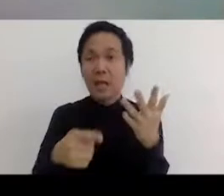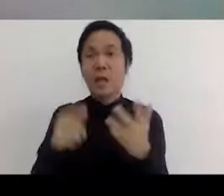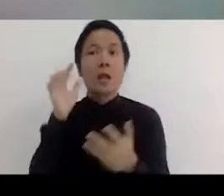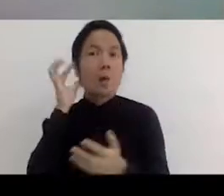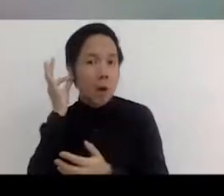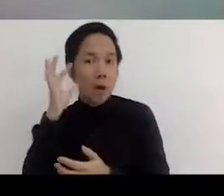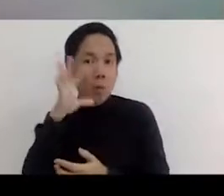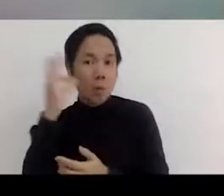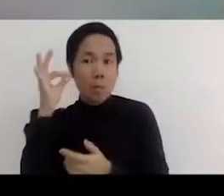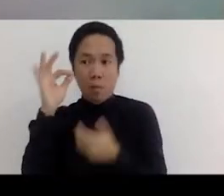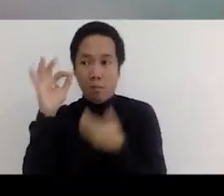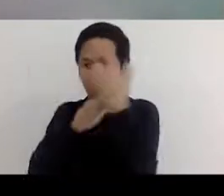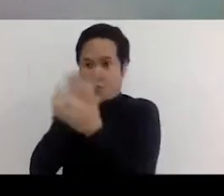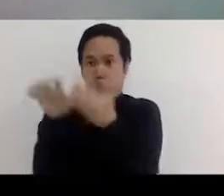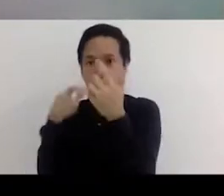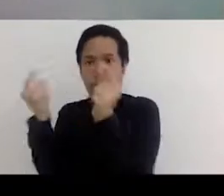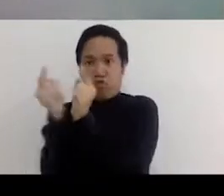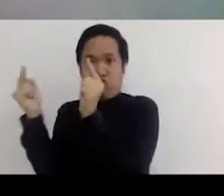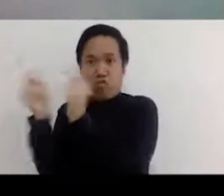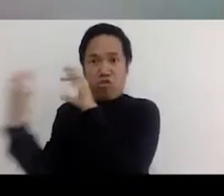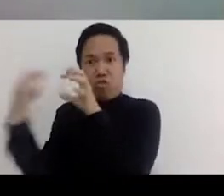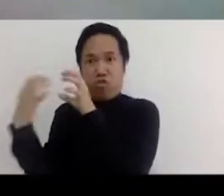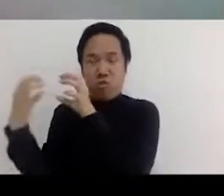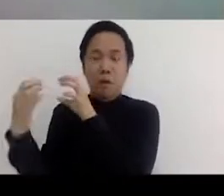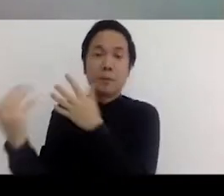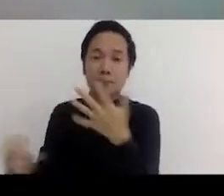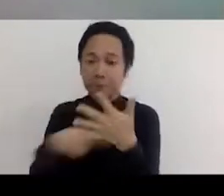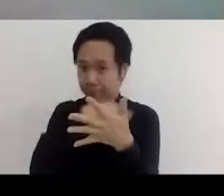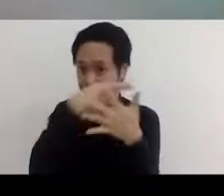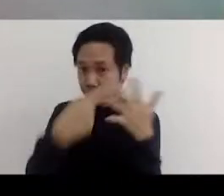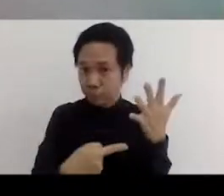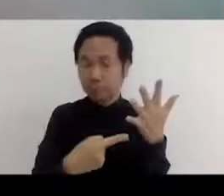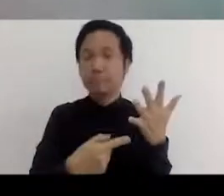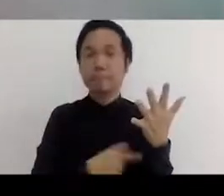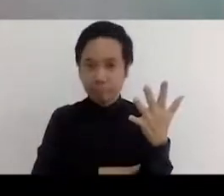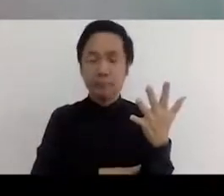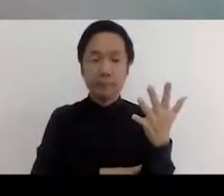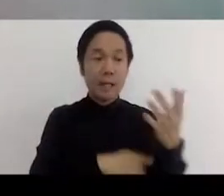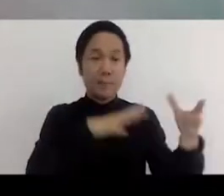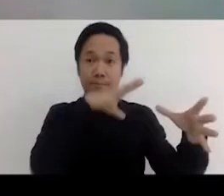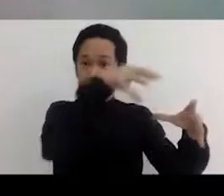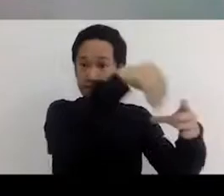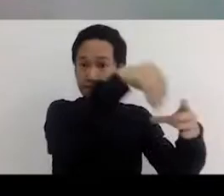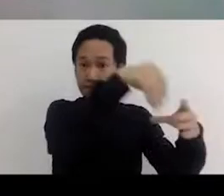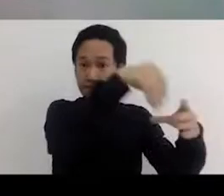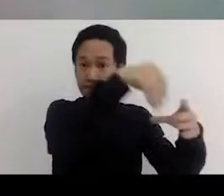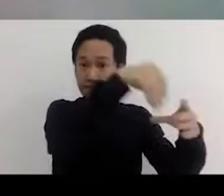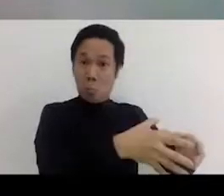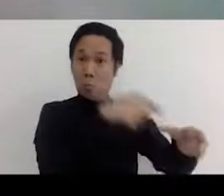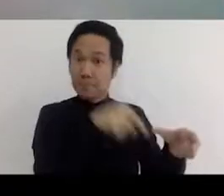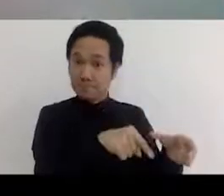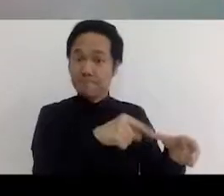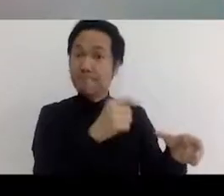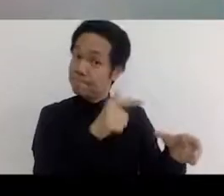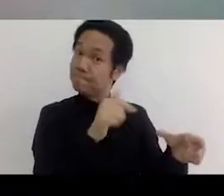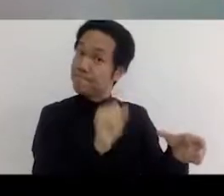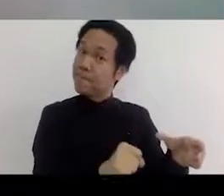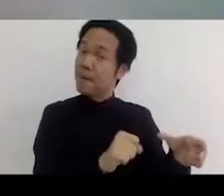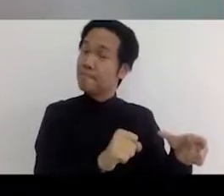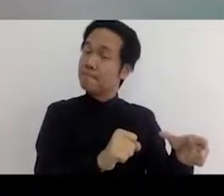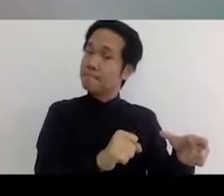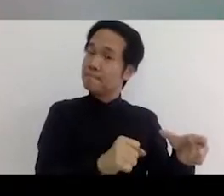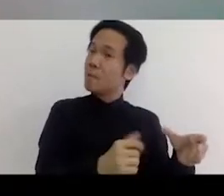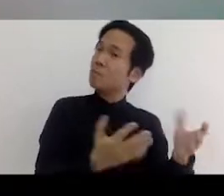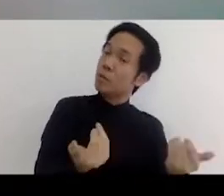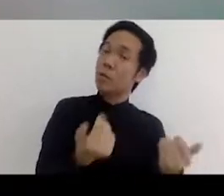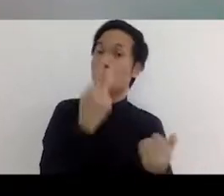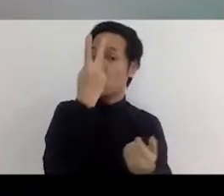getting up because the cluster groups are made up of government representatives, donor partners, NGOs and the civil society.